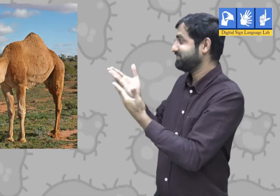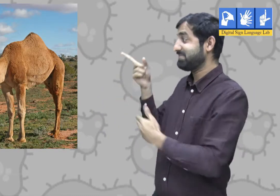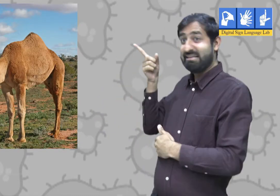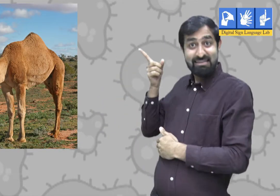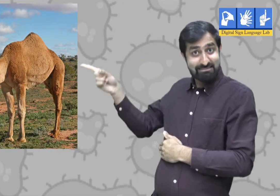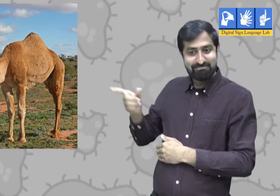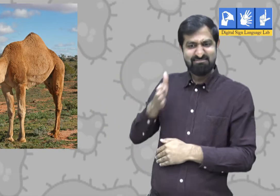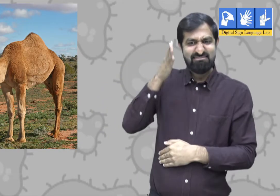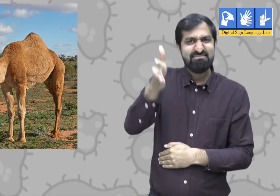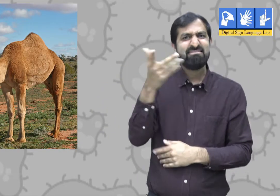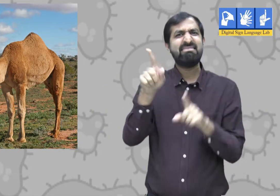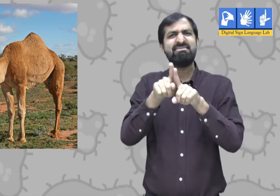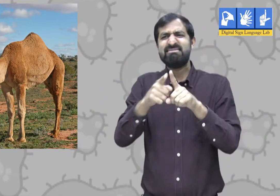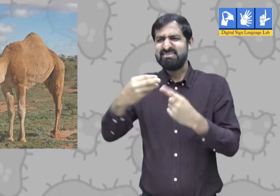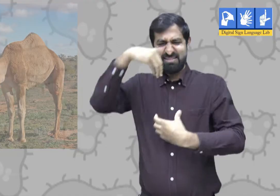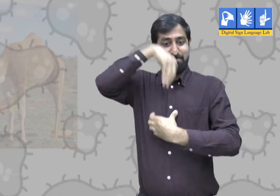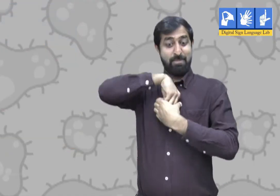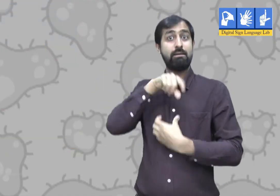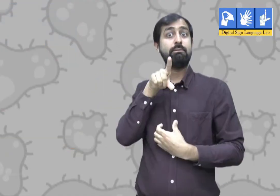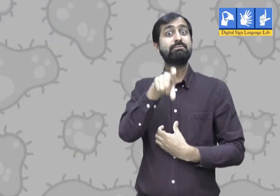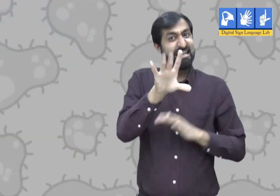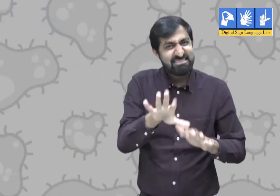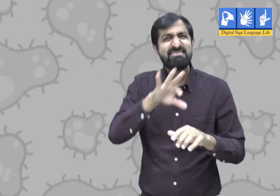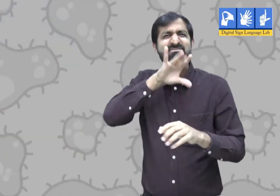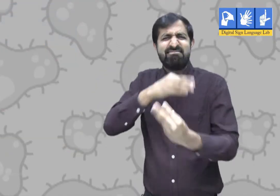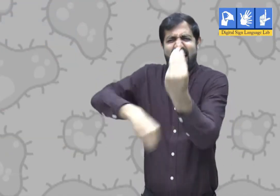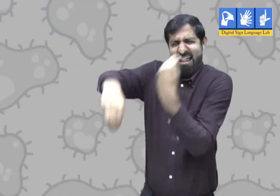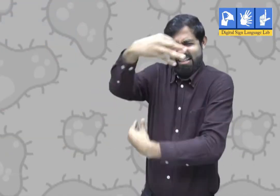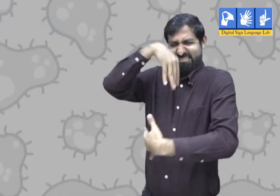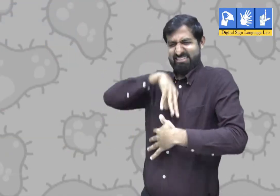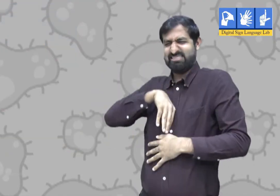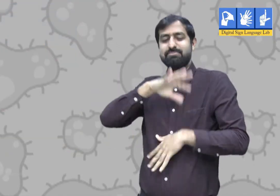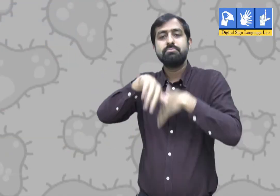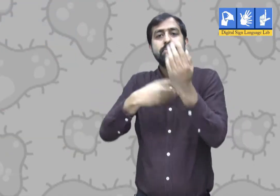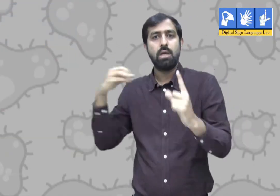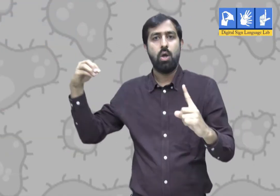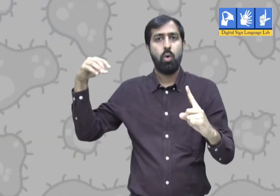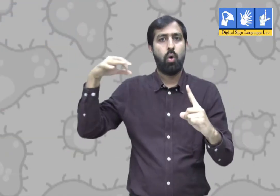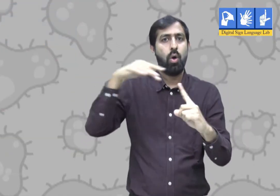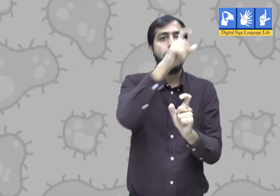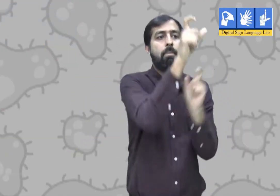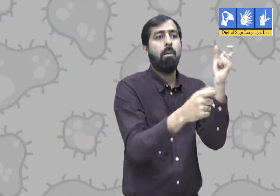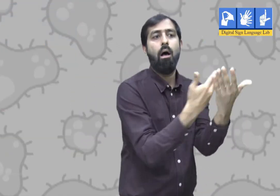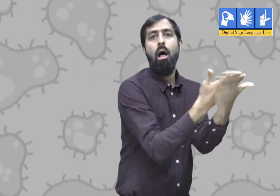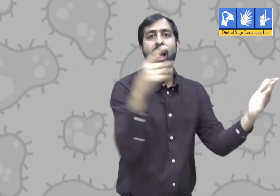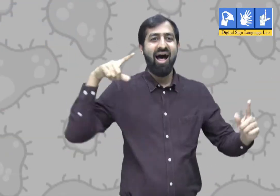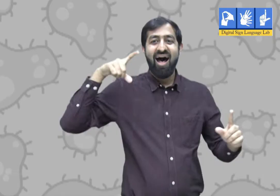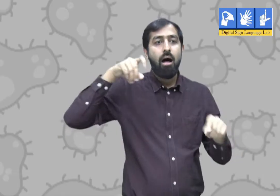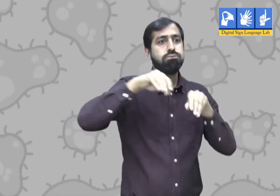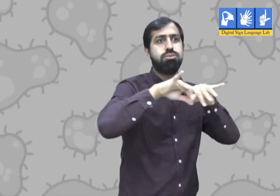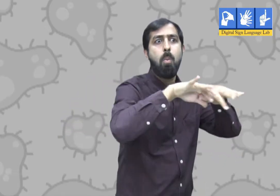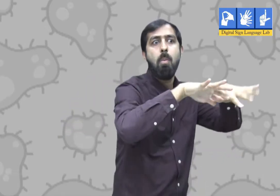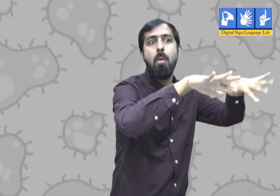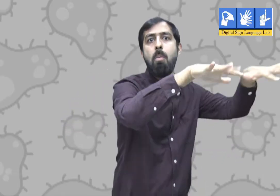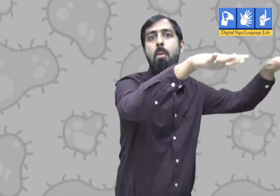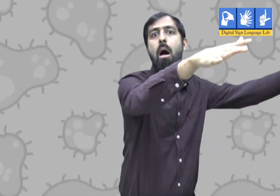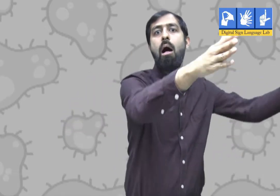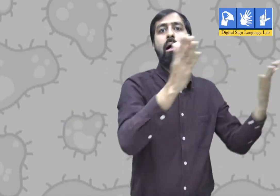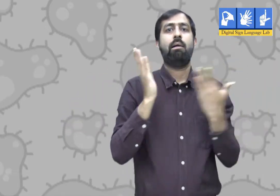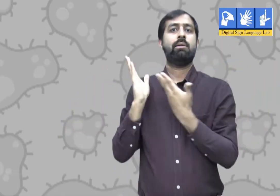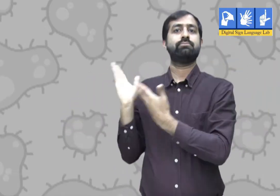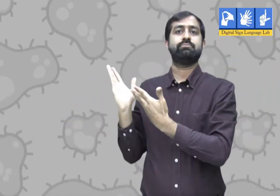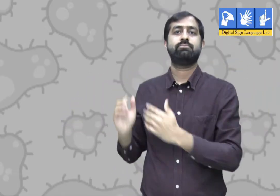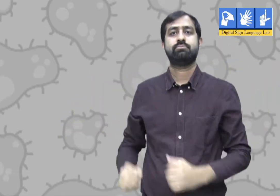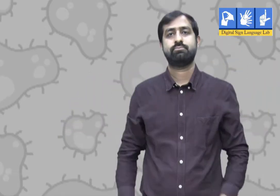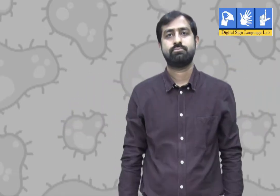which was firstly found in camels then it was transmitted to human beings.